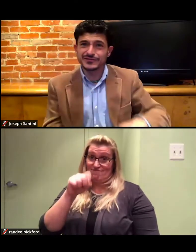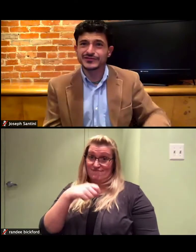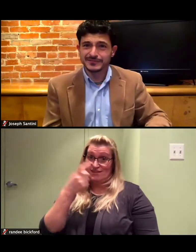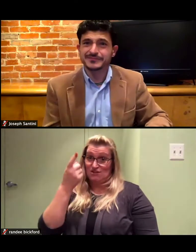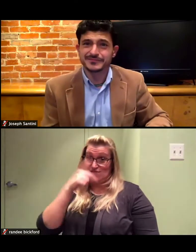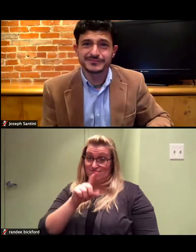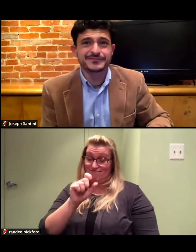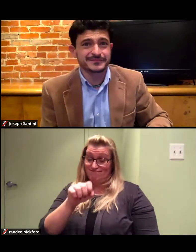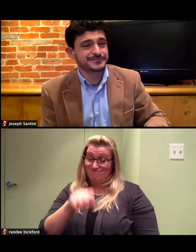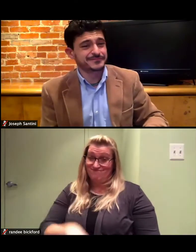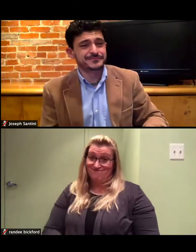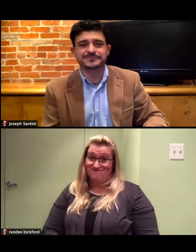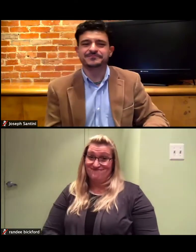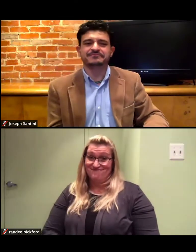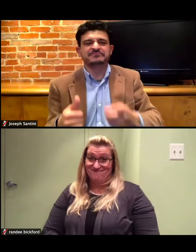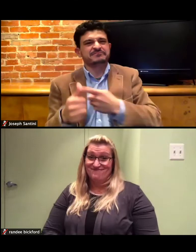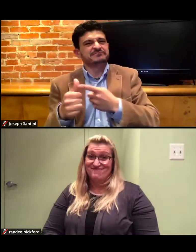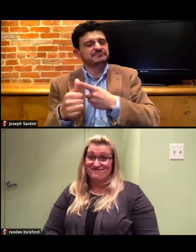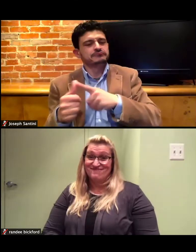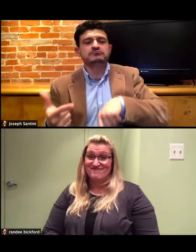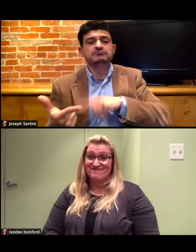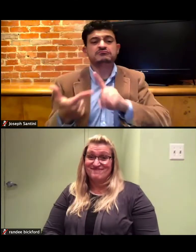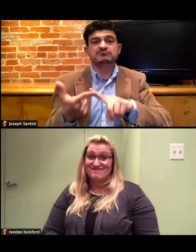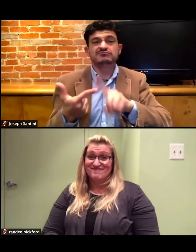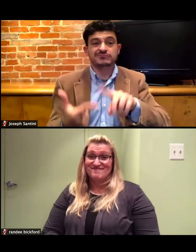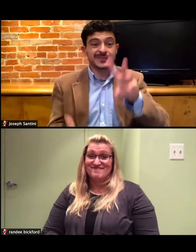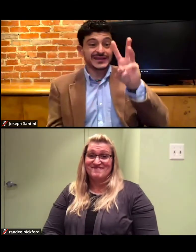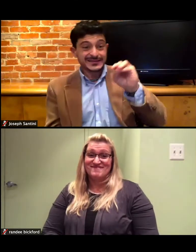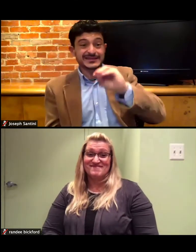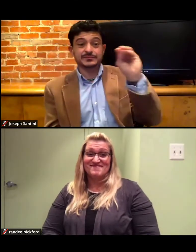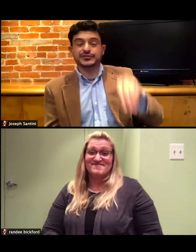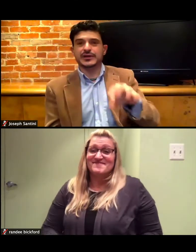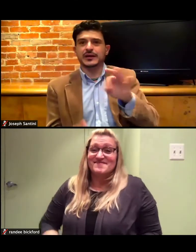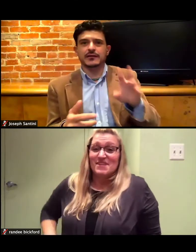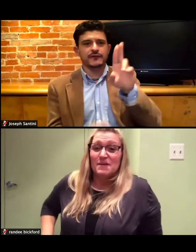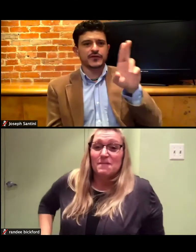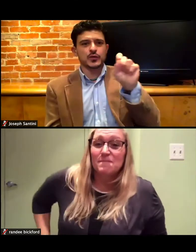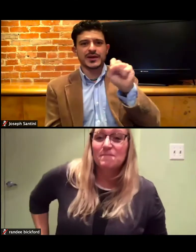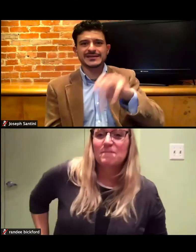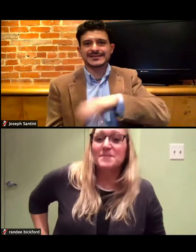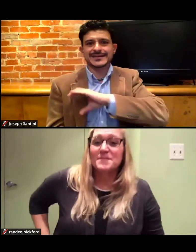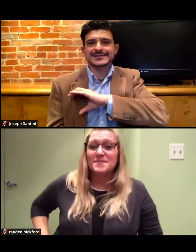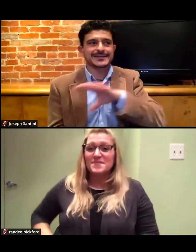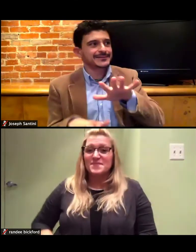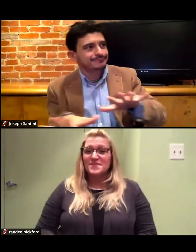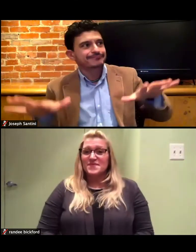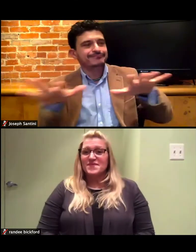Randee, can you speak a little bit about that research? Absolutely, yes, it's accurate.